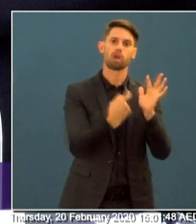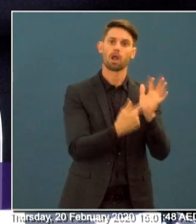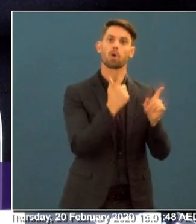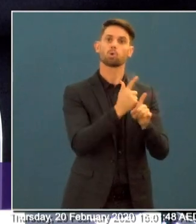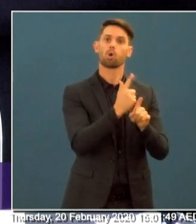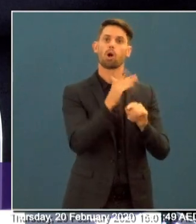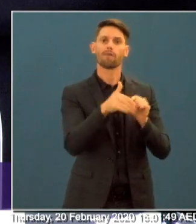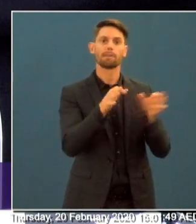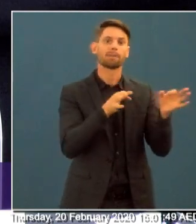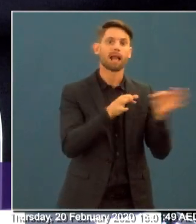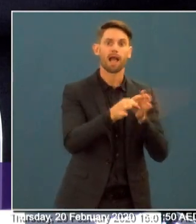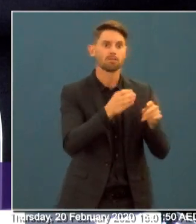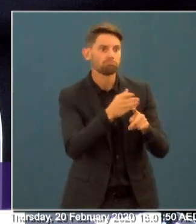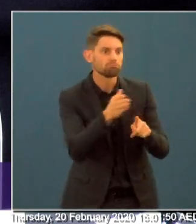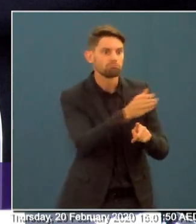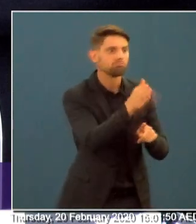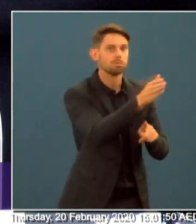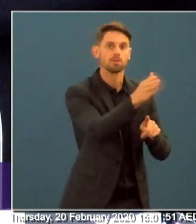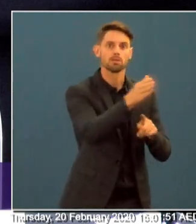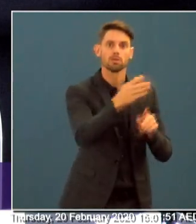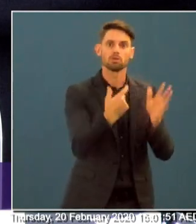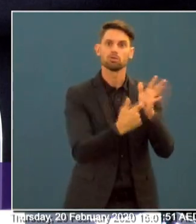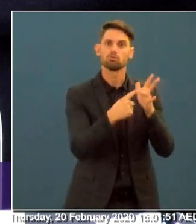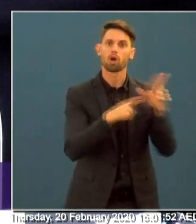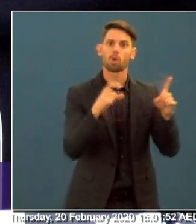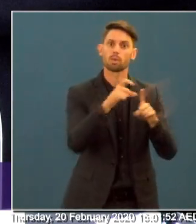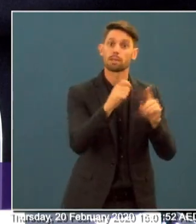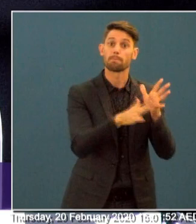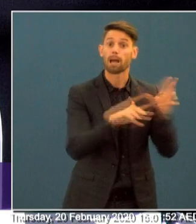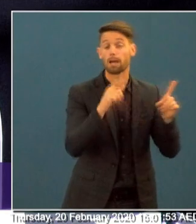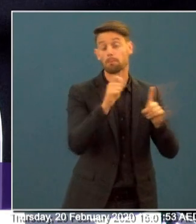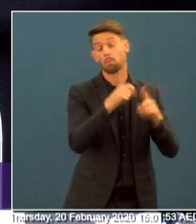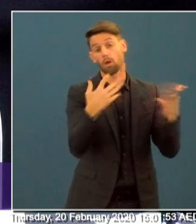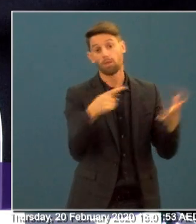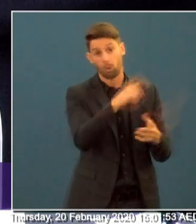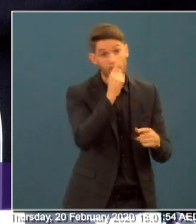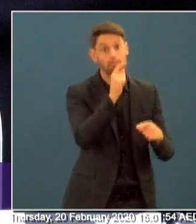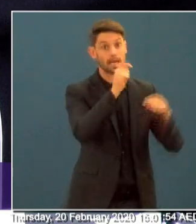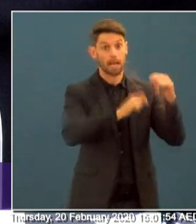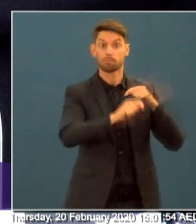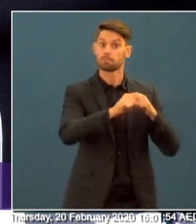There's potential for it to become a national strategic plan, but I believe there will be requirement